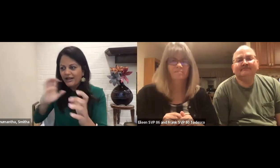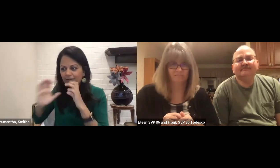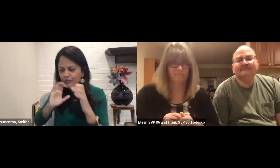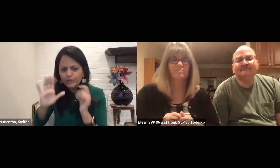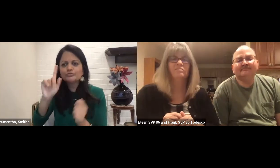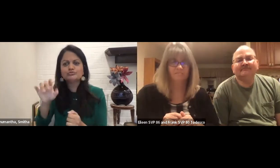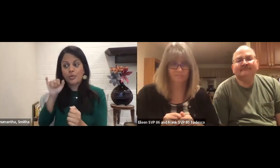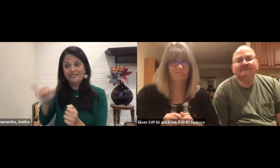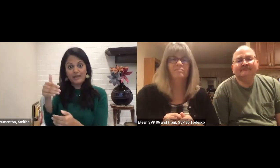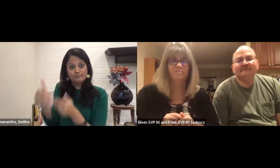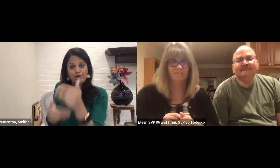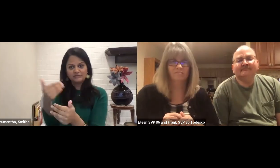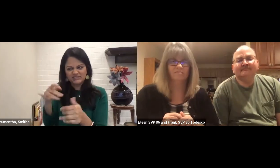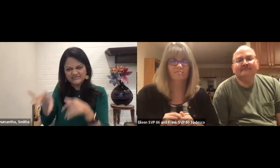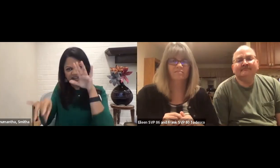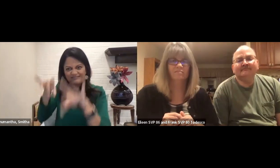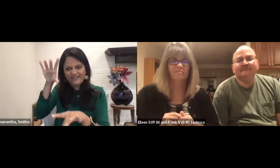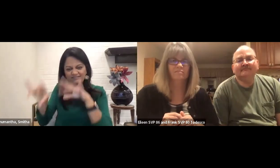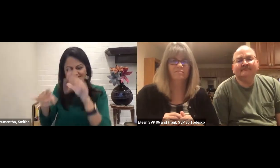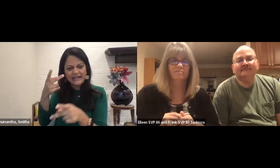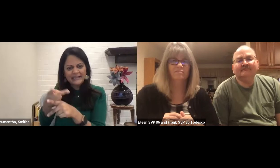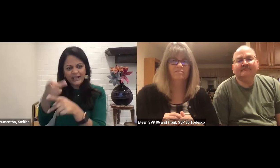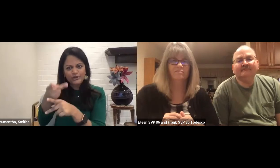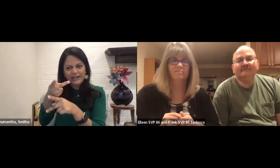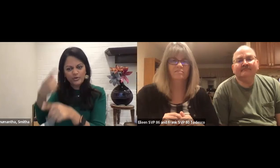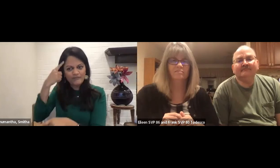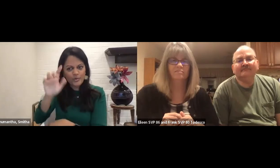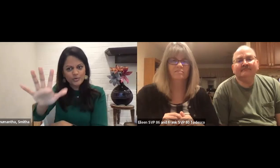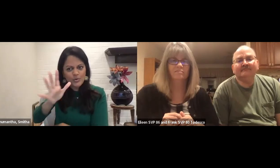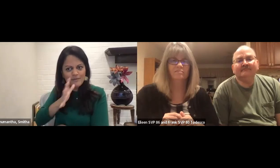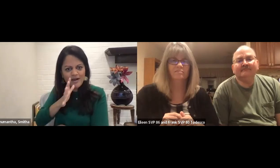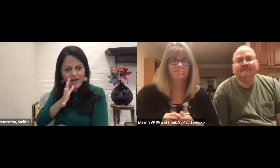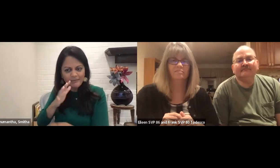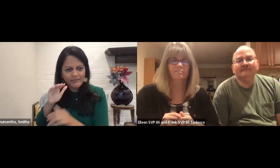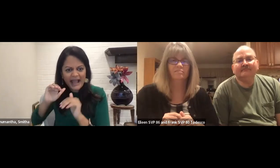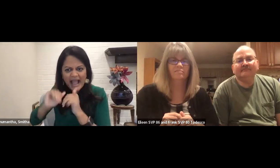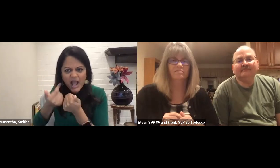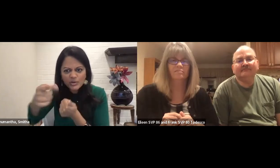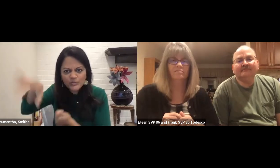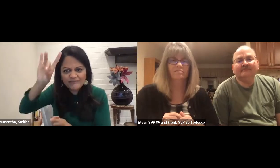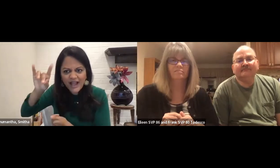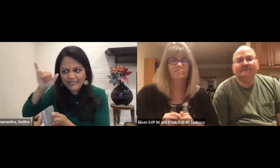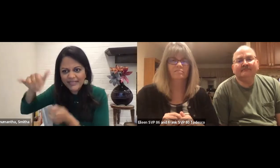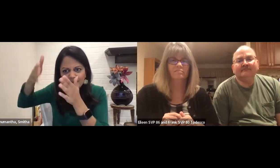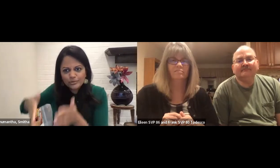And then yet you spoke briefly about finding a caregiver and then having to find another one. It seems like you have gone through quite a process